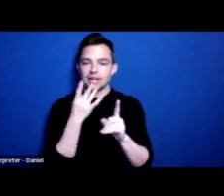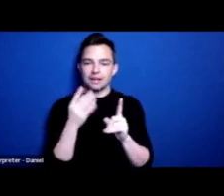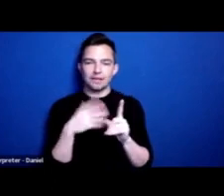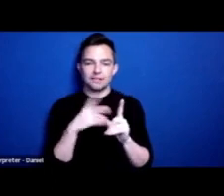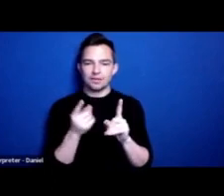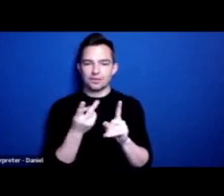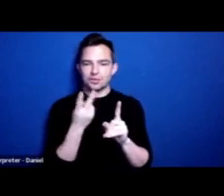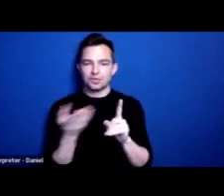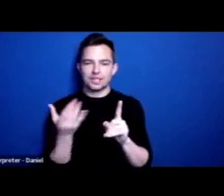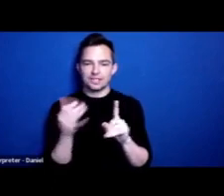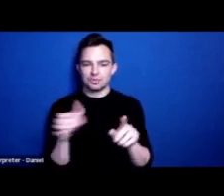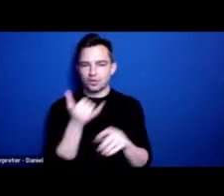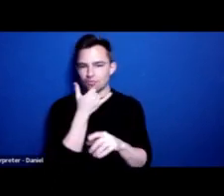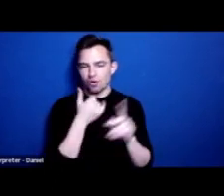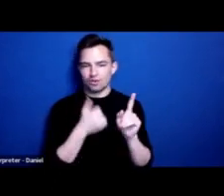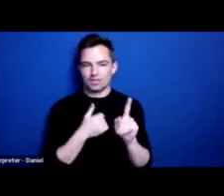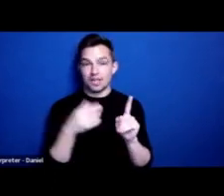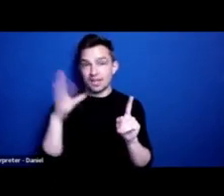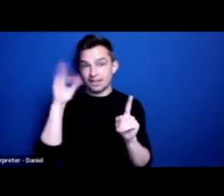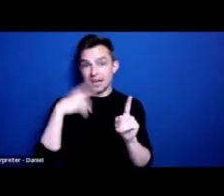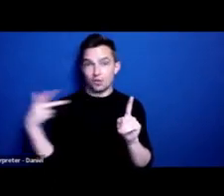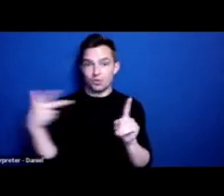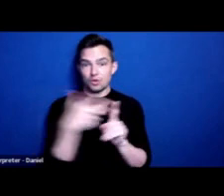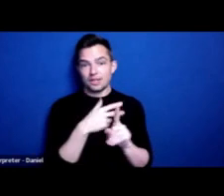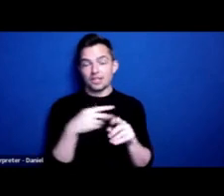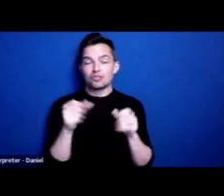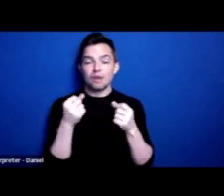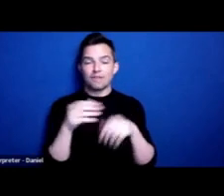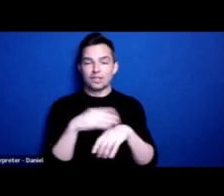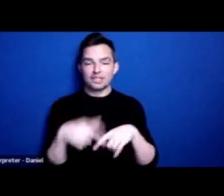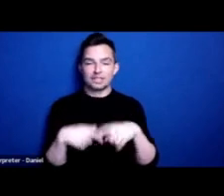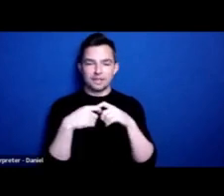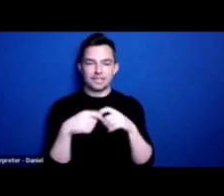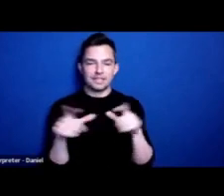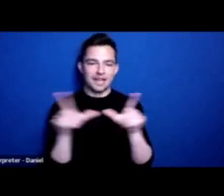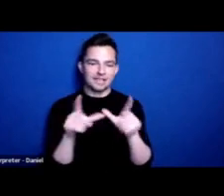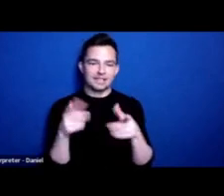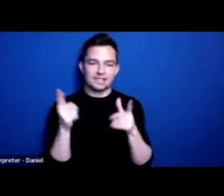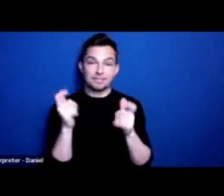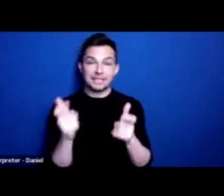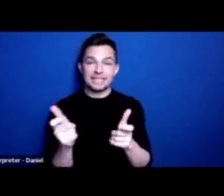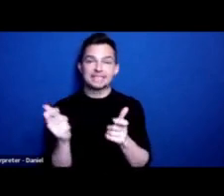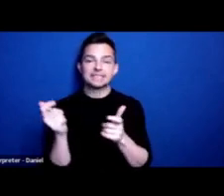I was doing wrong. The guy who hit me was driving on suspended license was speeding. And failed to yield to pedestrian in the